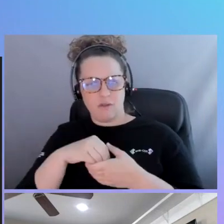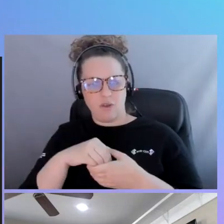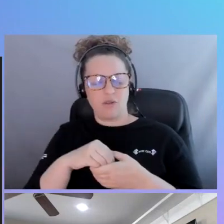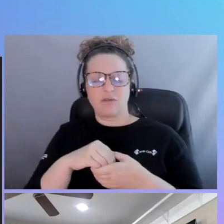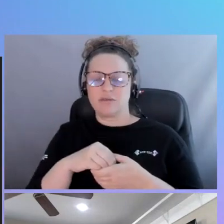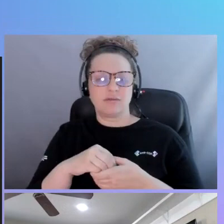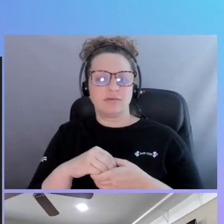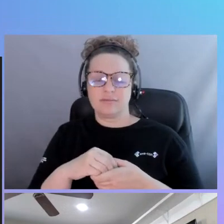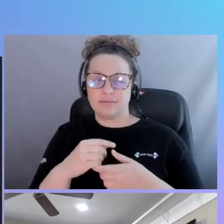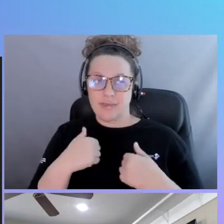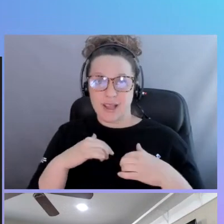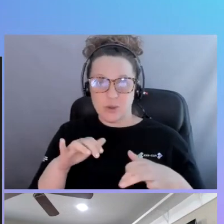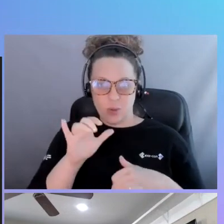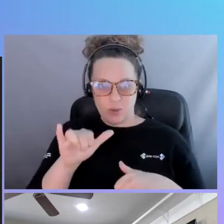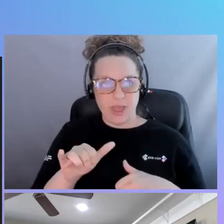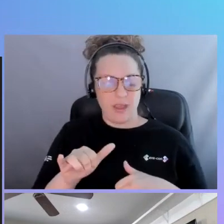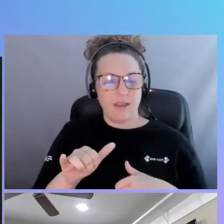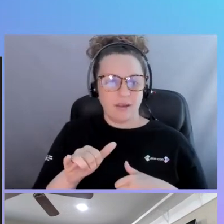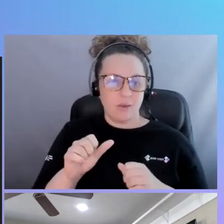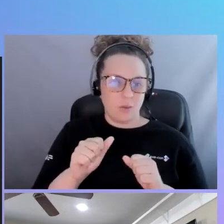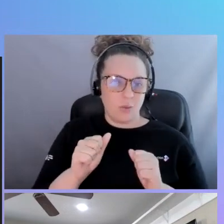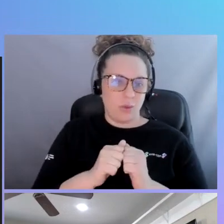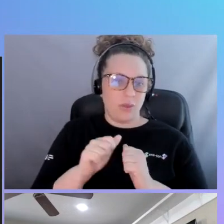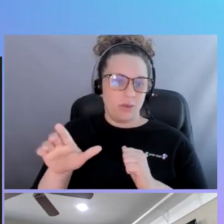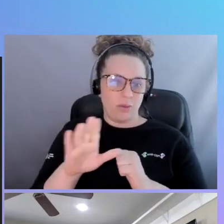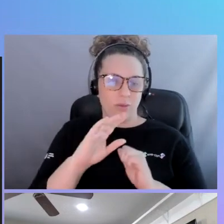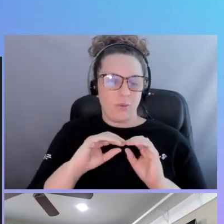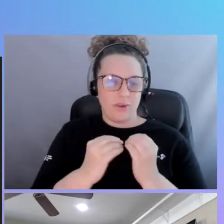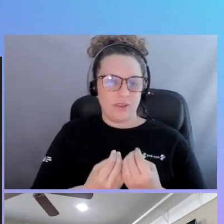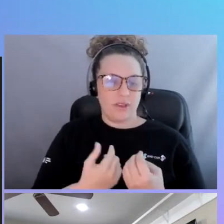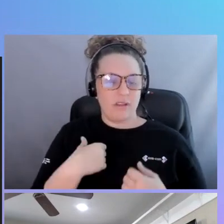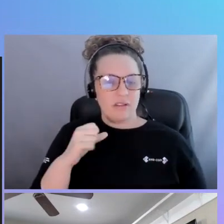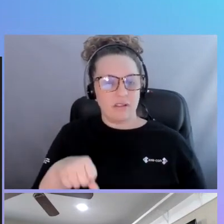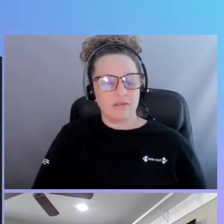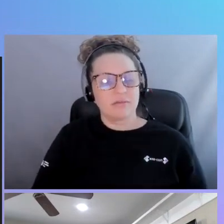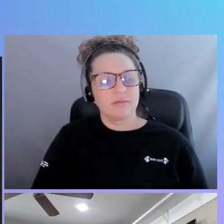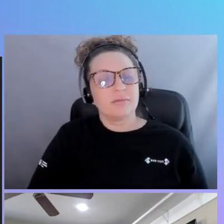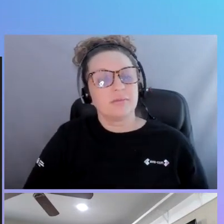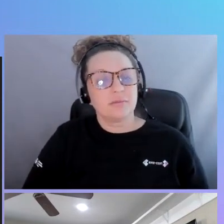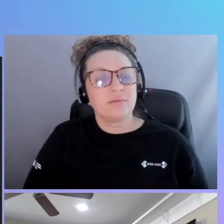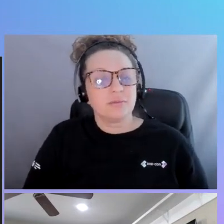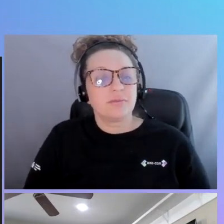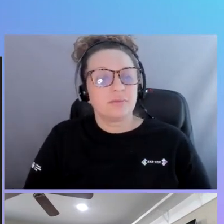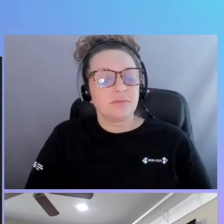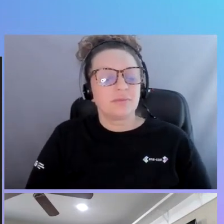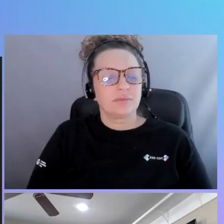organizations. So let's look now at what we're going to cover